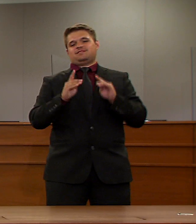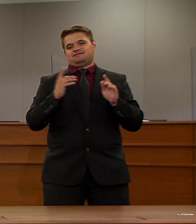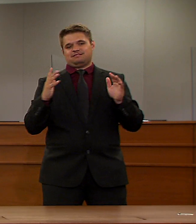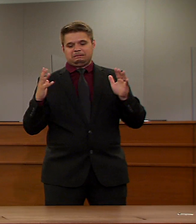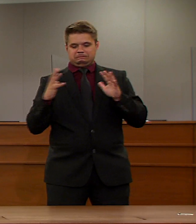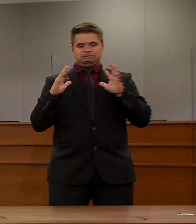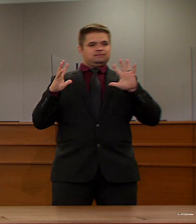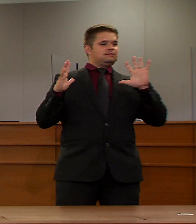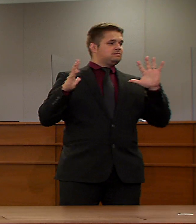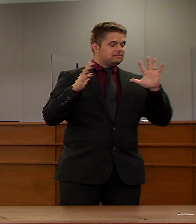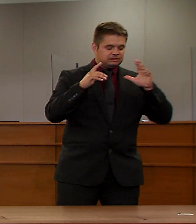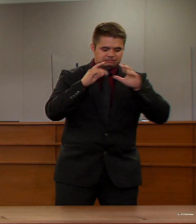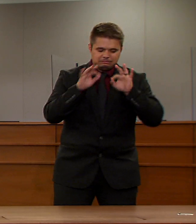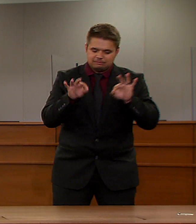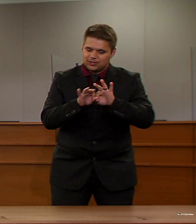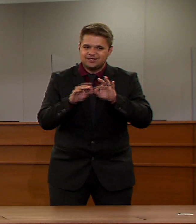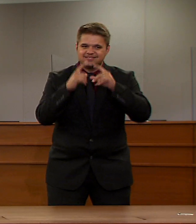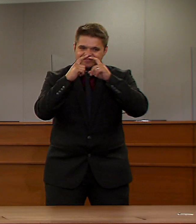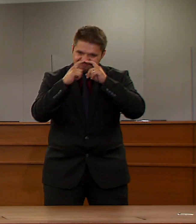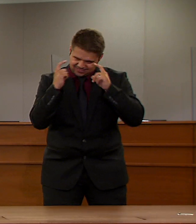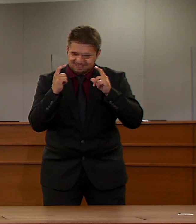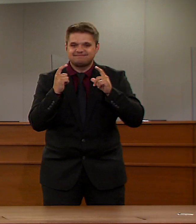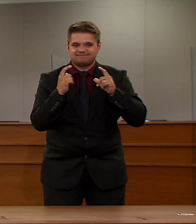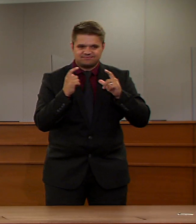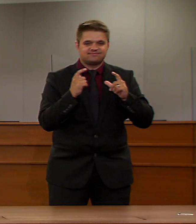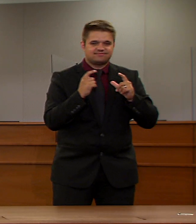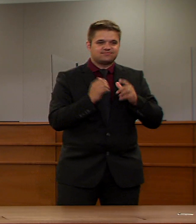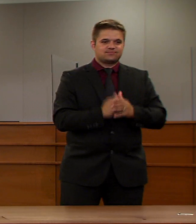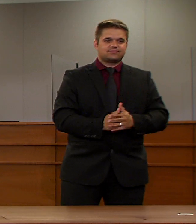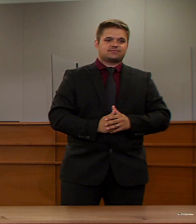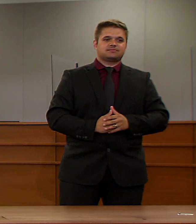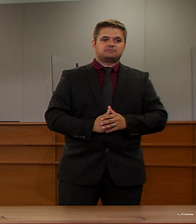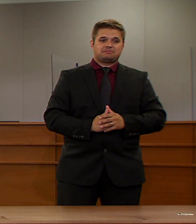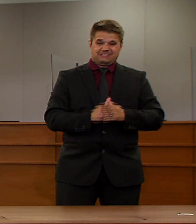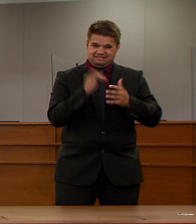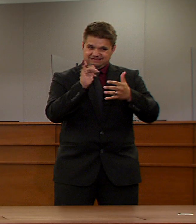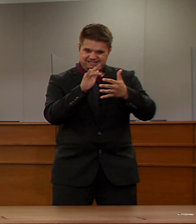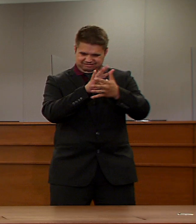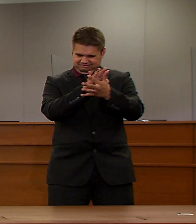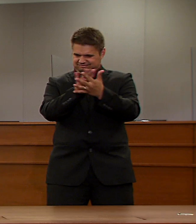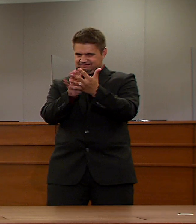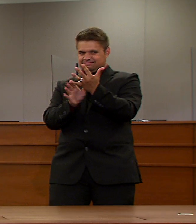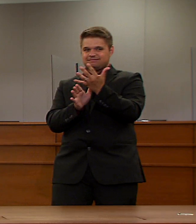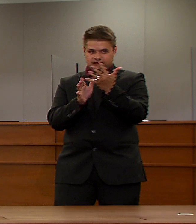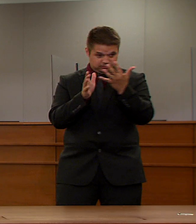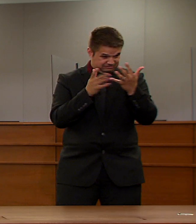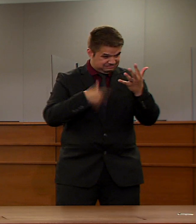By consistently practicing these safety measures, we can help our region move forward to protect